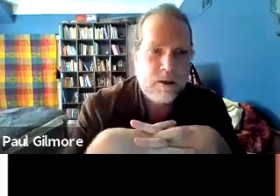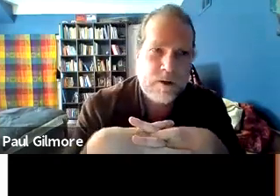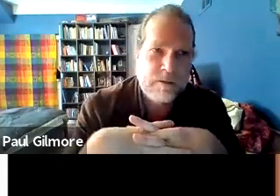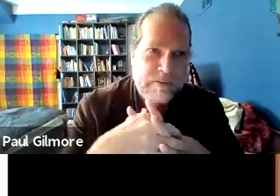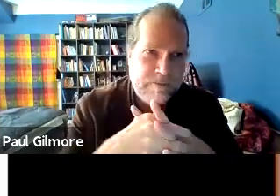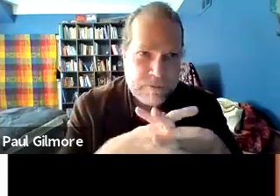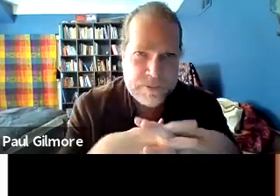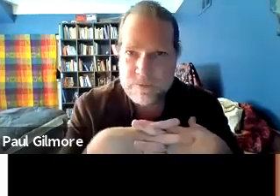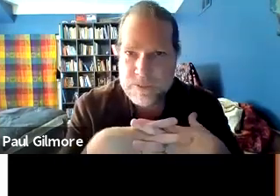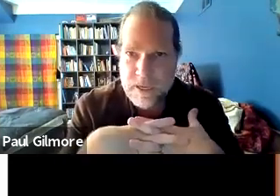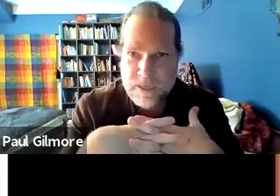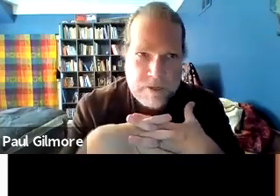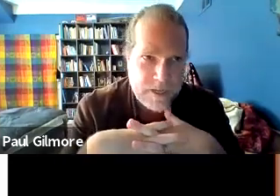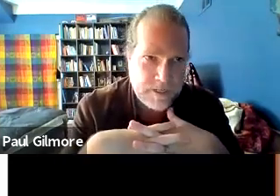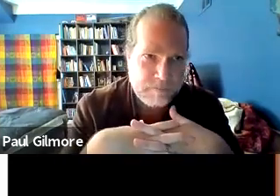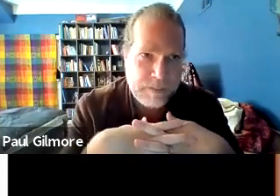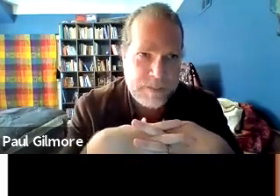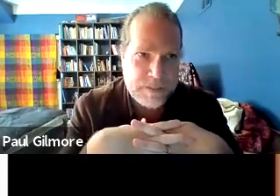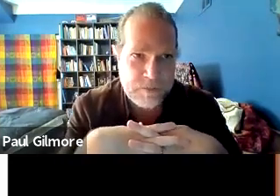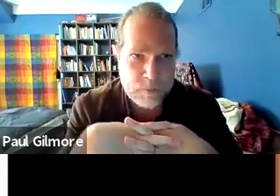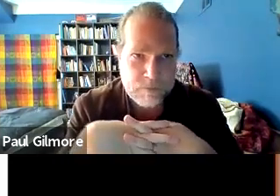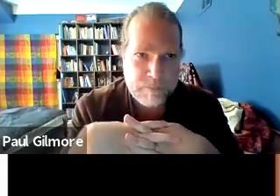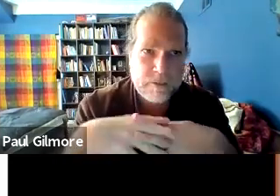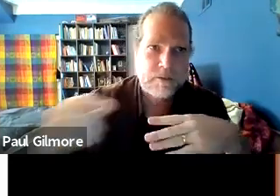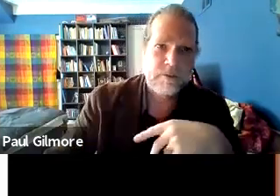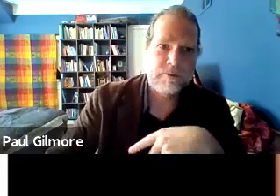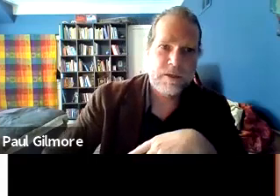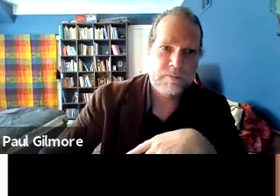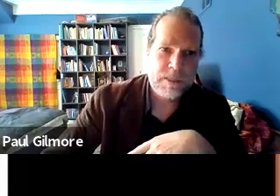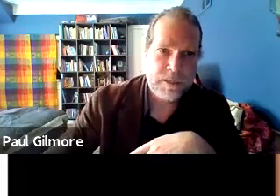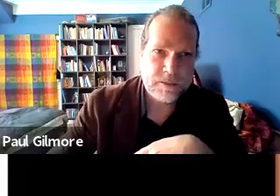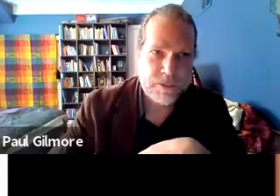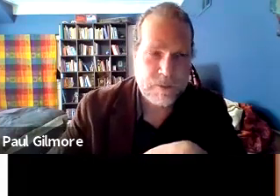one of my favorite students that I ever had, maybe some of you were familiar with Mia, she